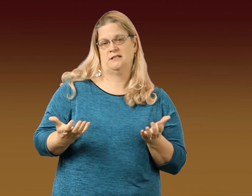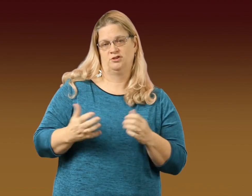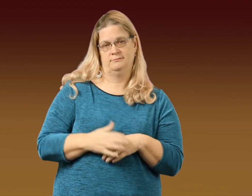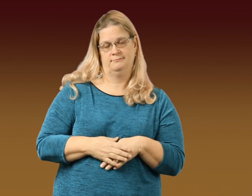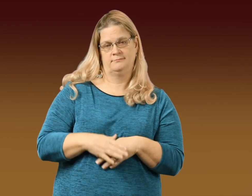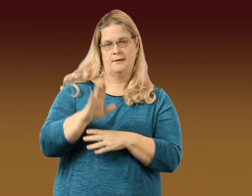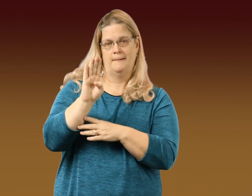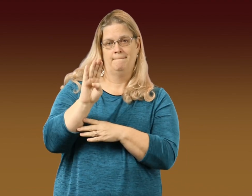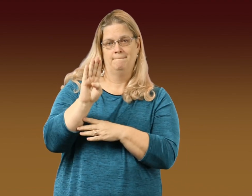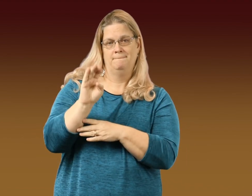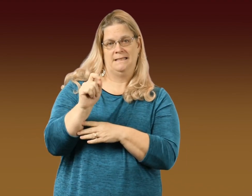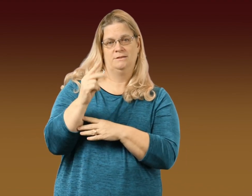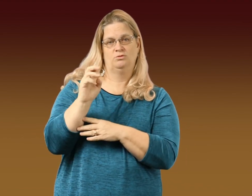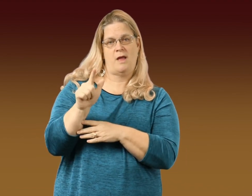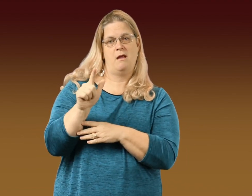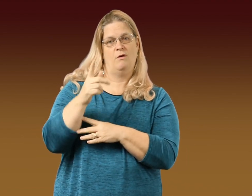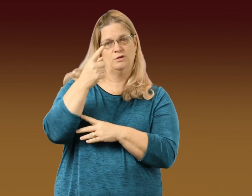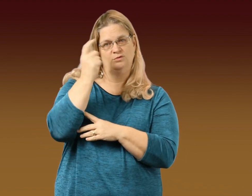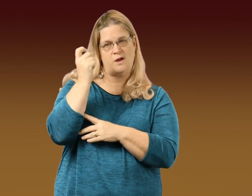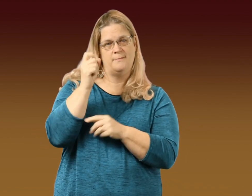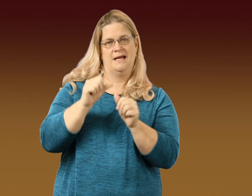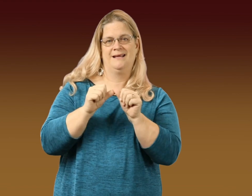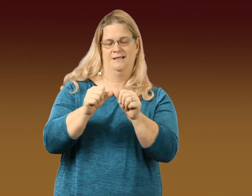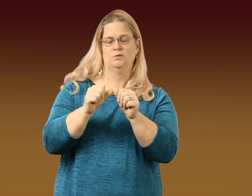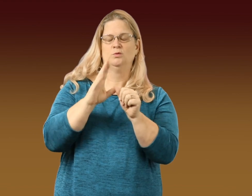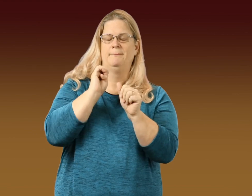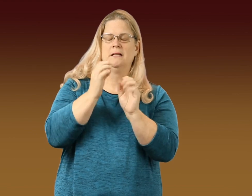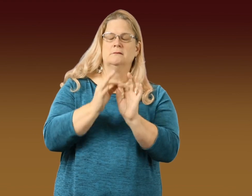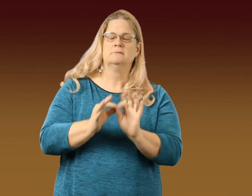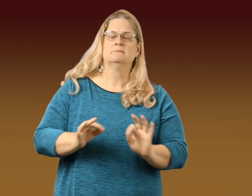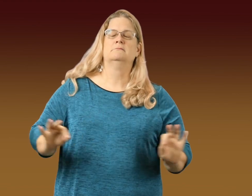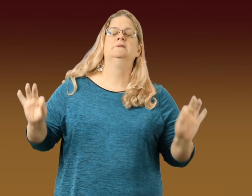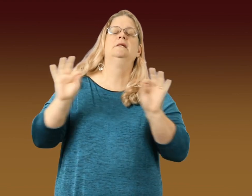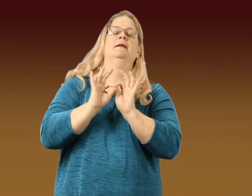Betrayal trauma continues to be a significant concern.